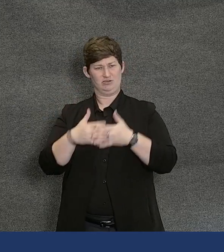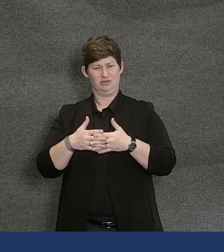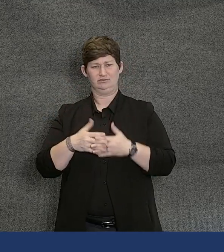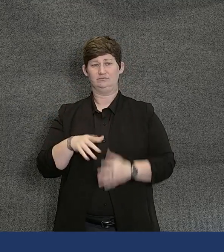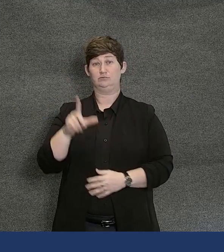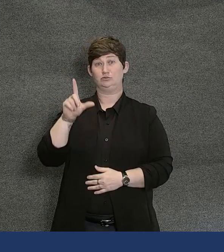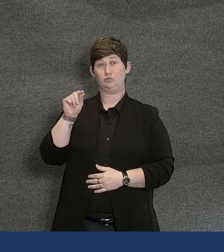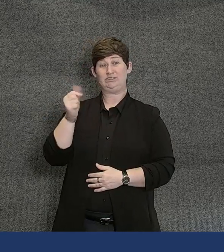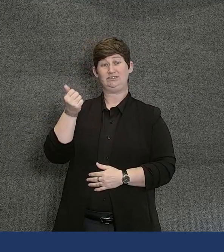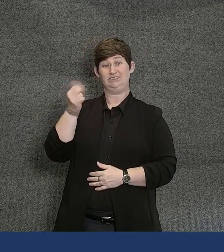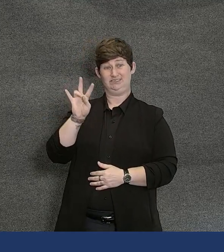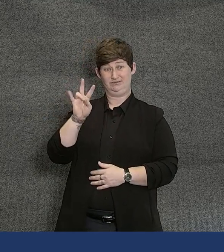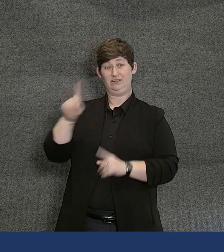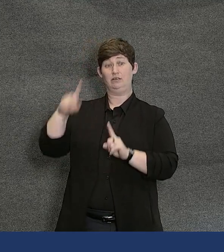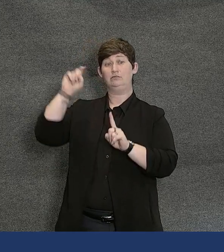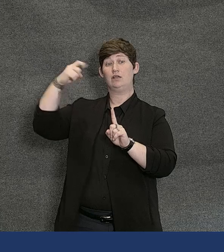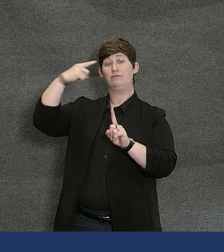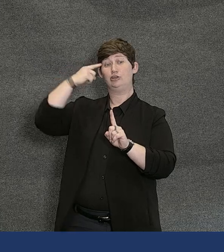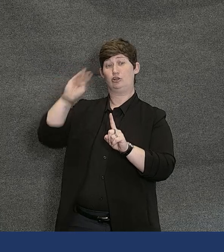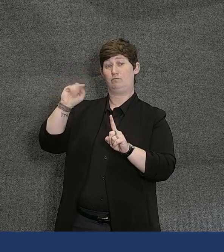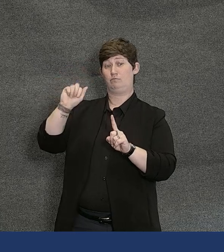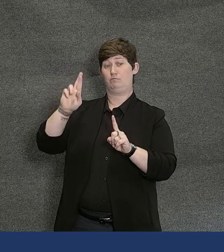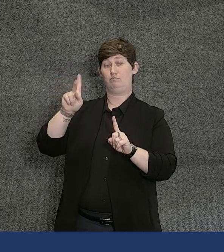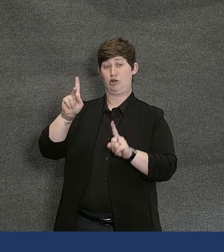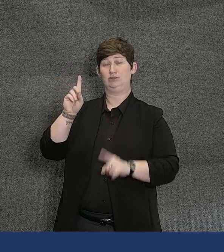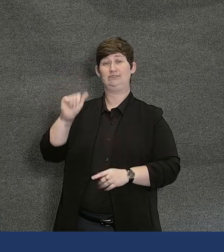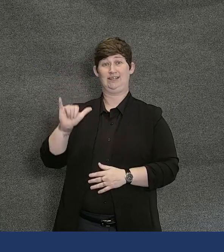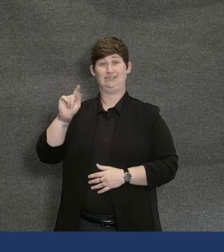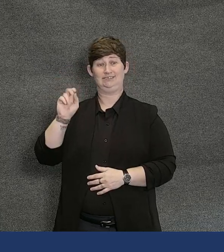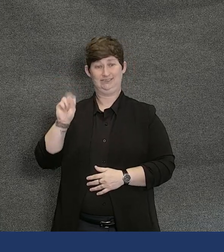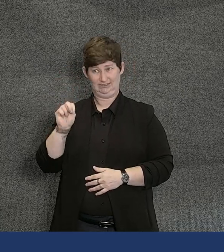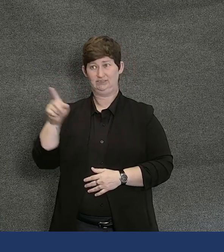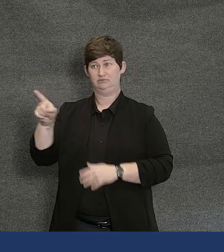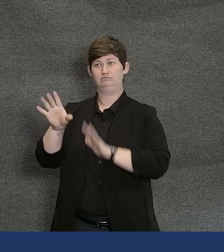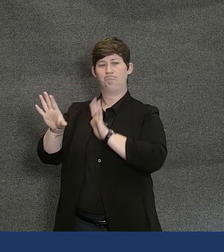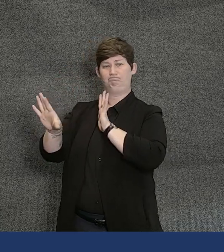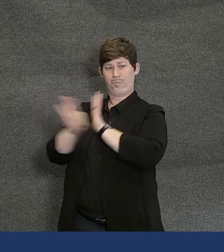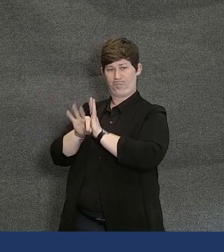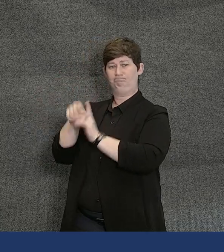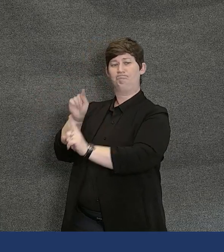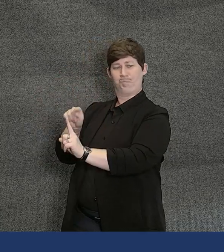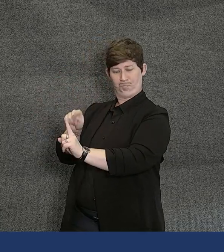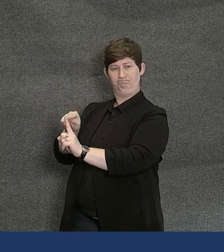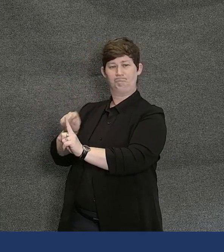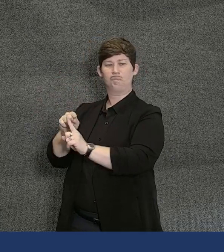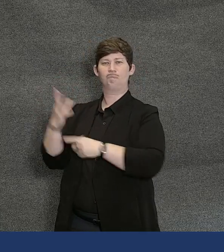as a council member of the Minnesota Council on Disabilities where she served two terms.